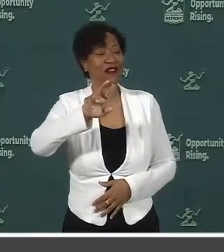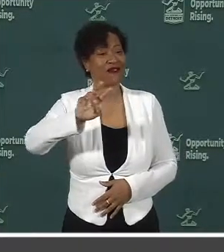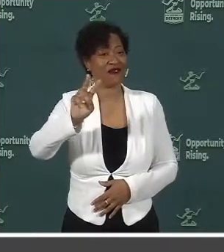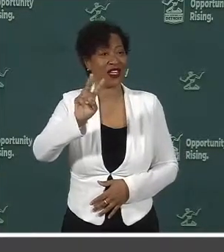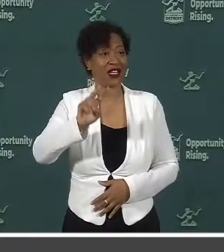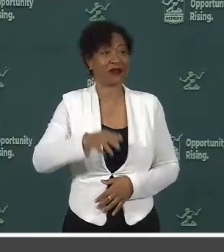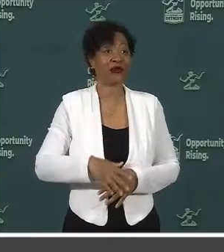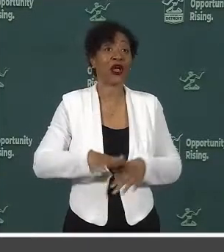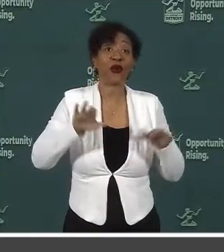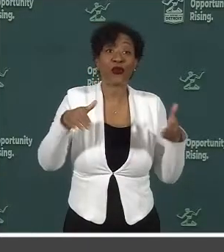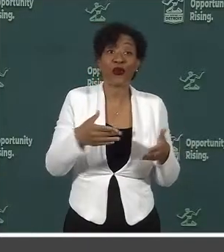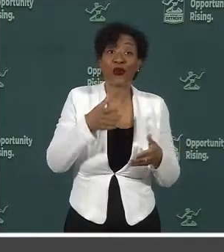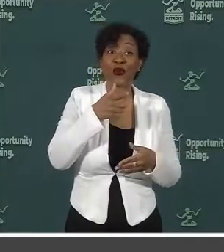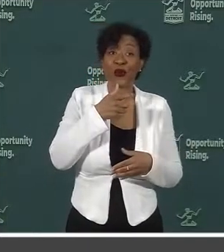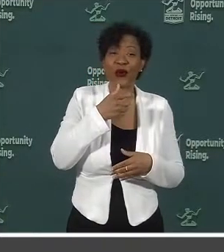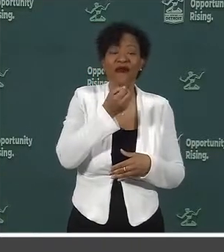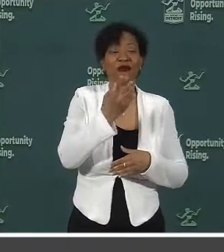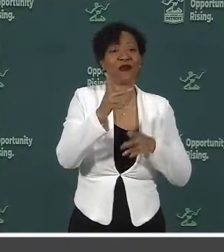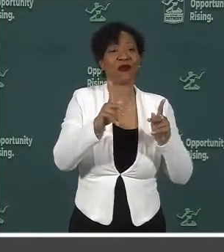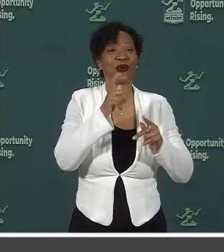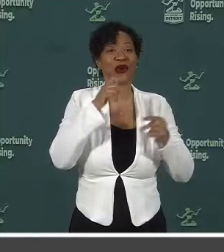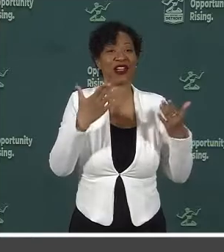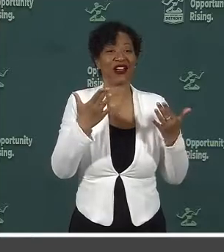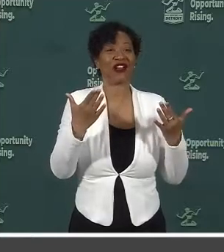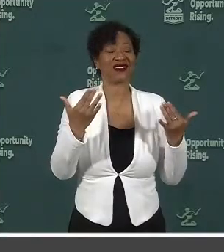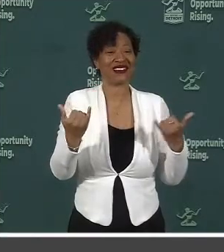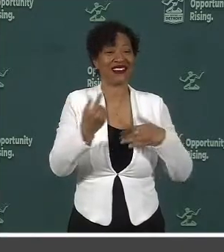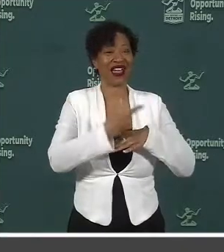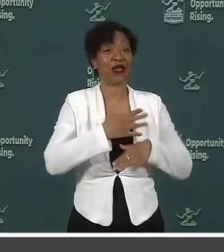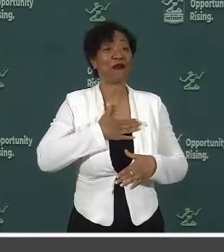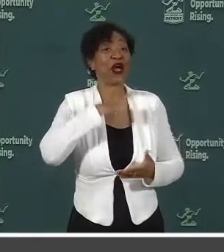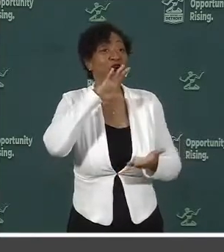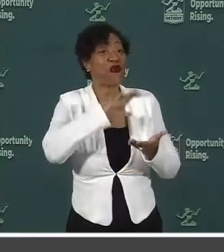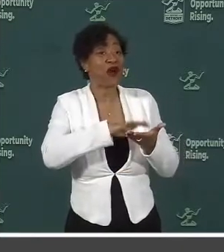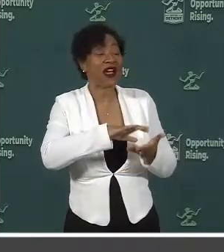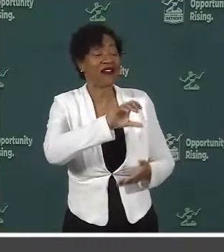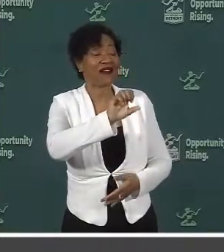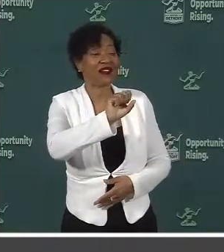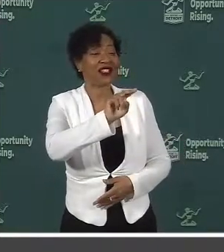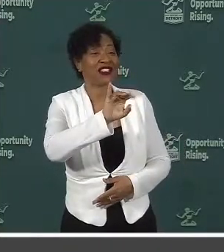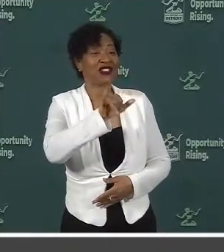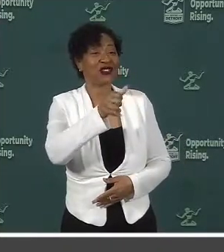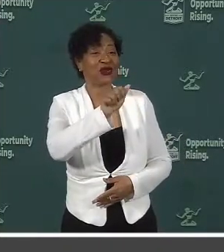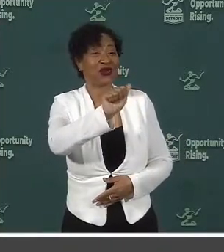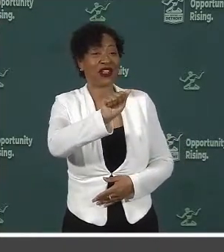SONYA >> AND MY SON AND DETROIT